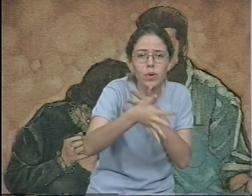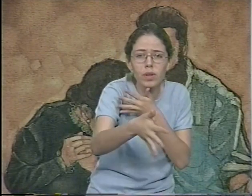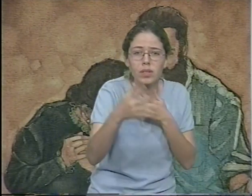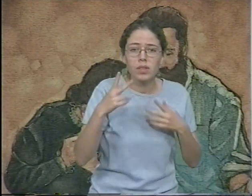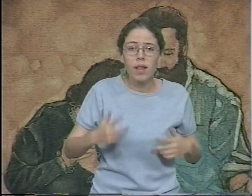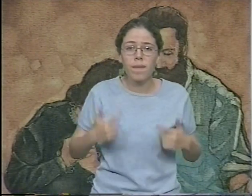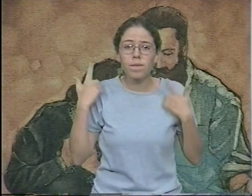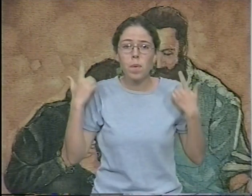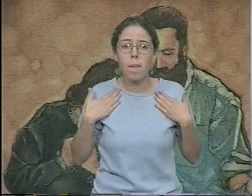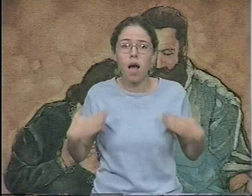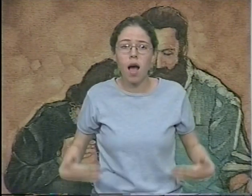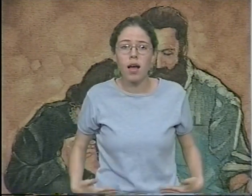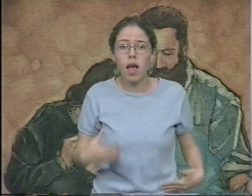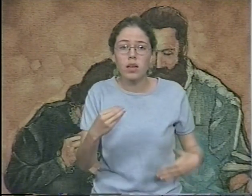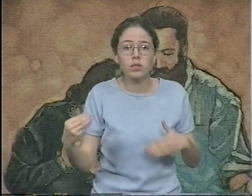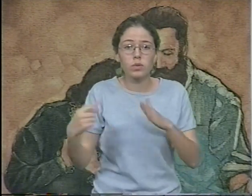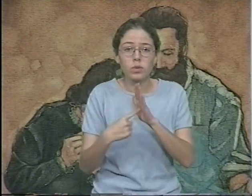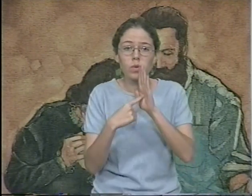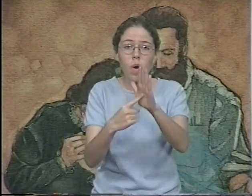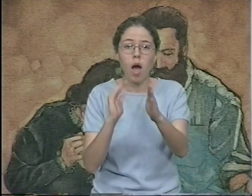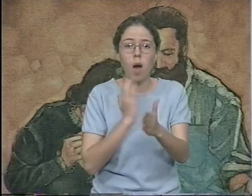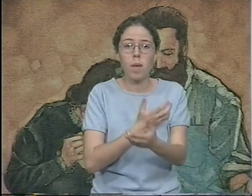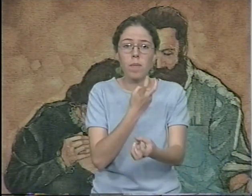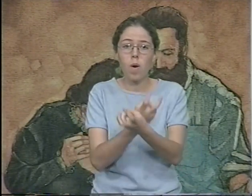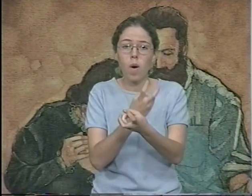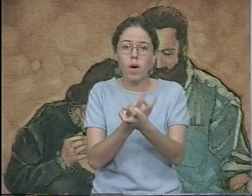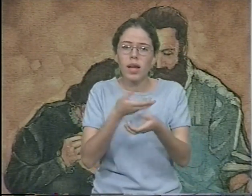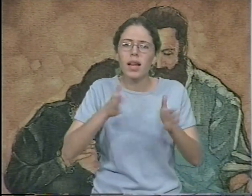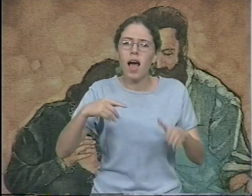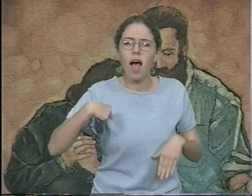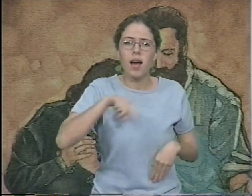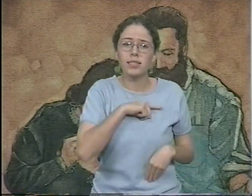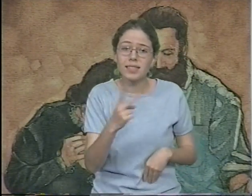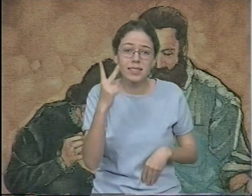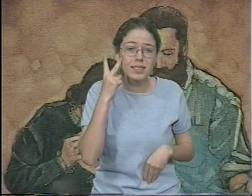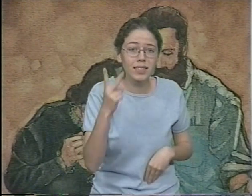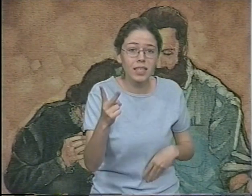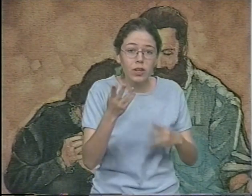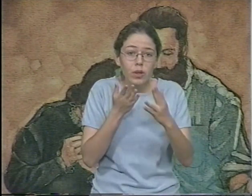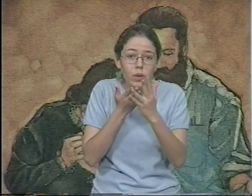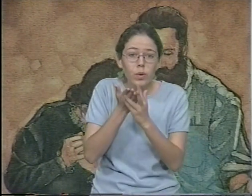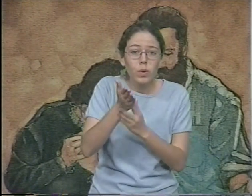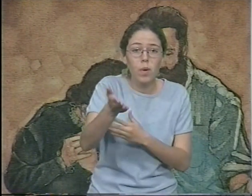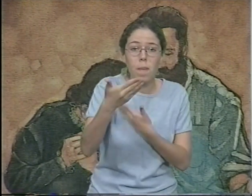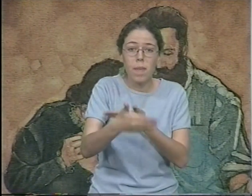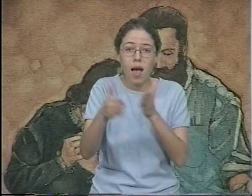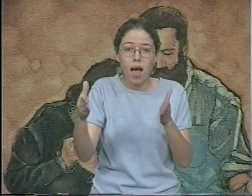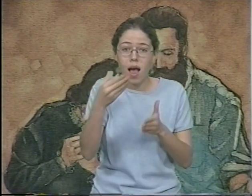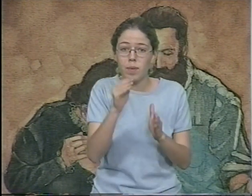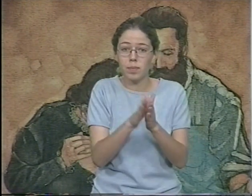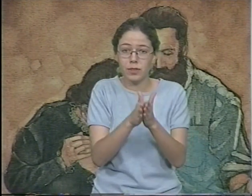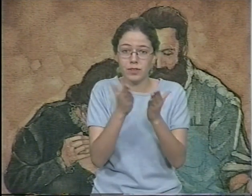There rays penetrate living flesh and show our bones. They also let us see through boxes and books, he explained.